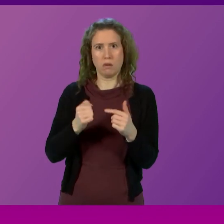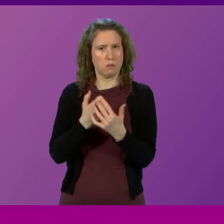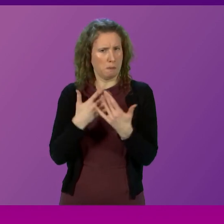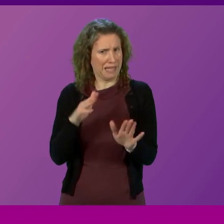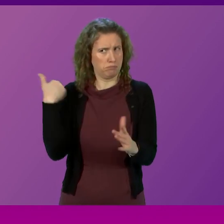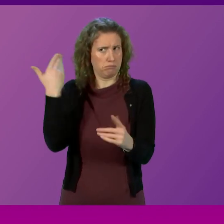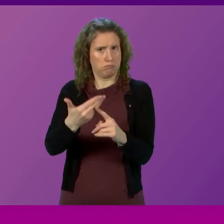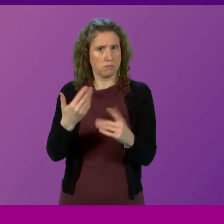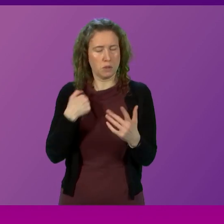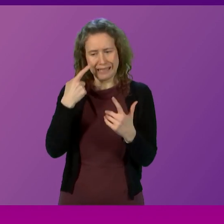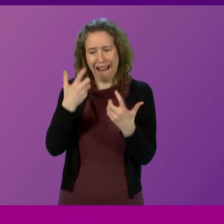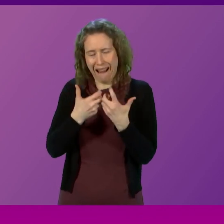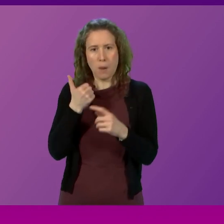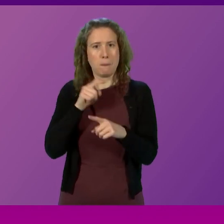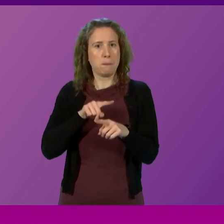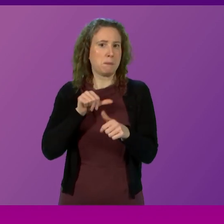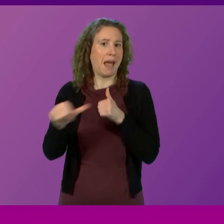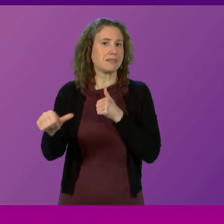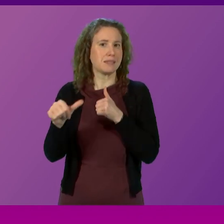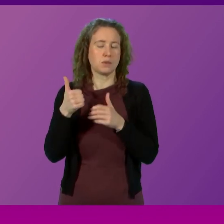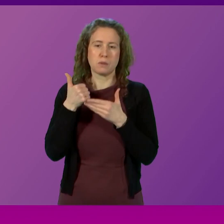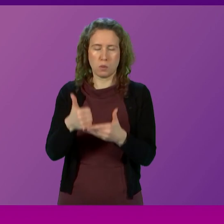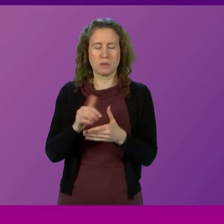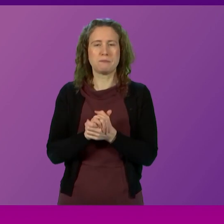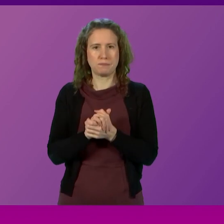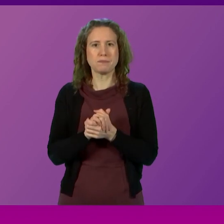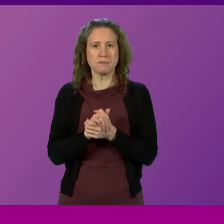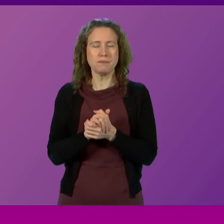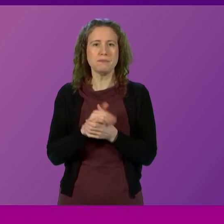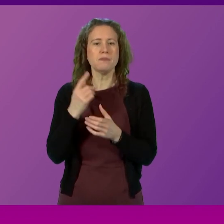how best to support students generally, but particularly in these difficult times. We